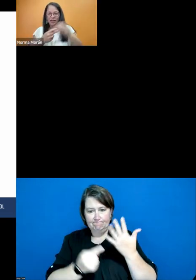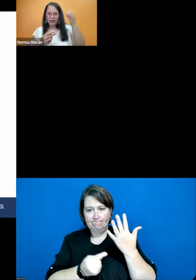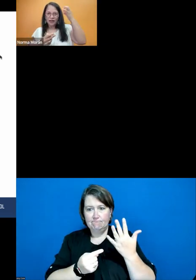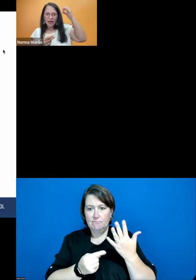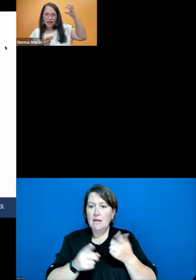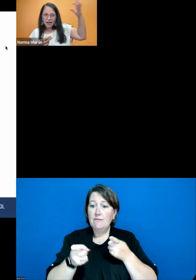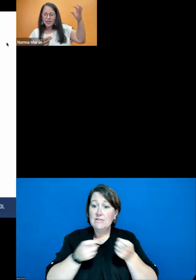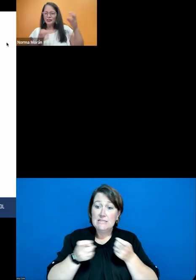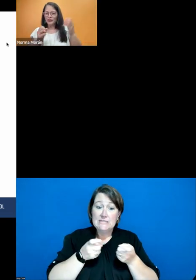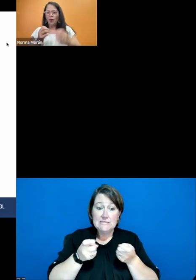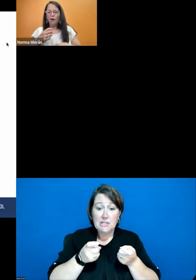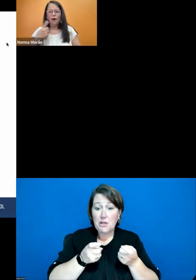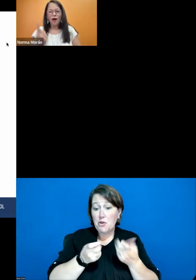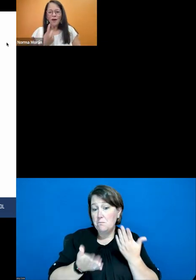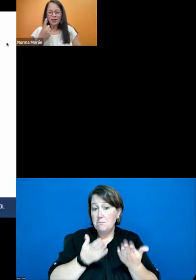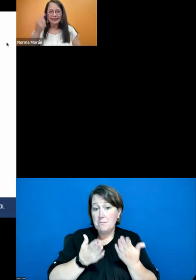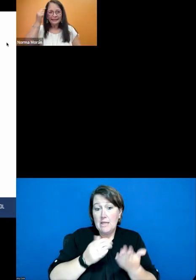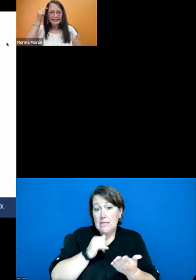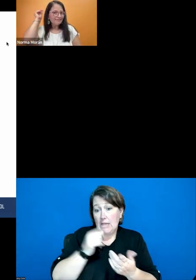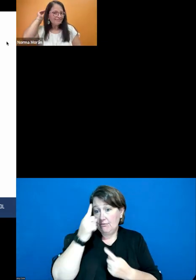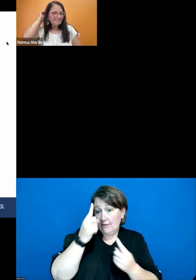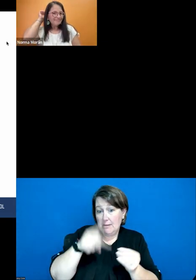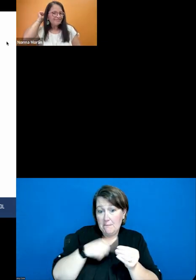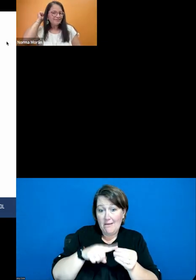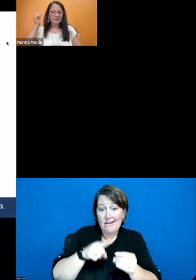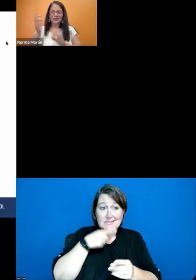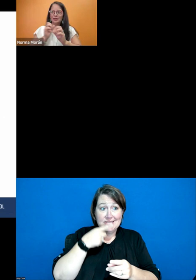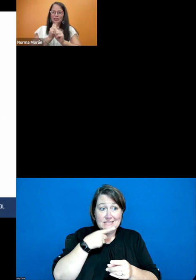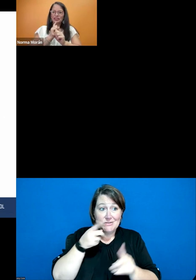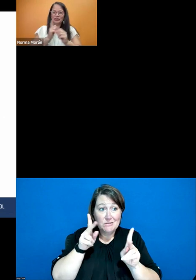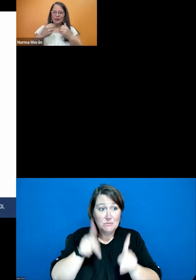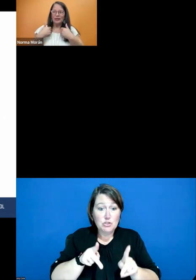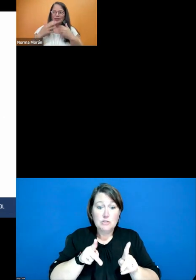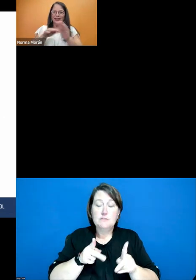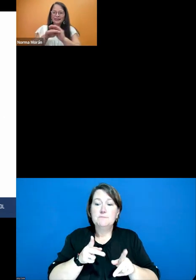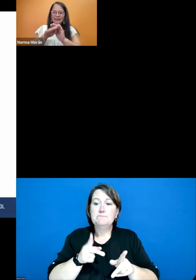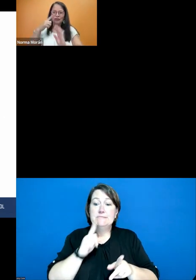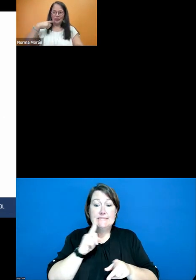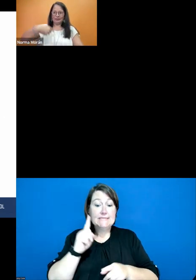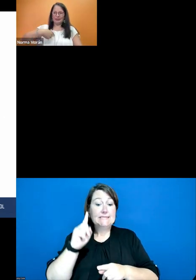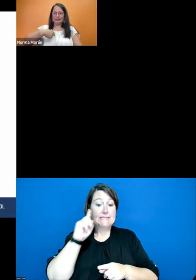might not think of as a hearing person. So you kind of have to have that in mind. Deaf person equals needing